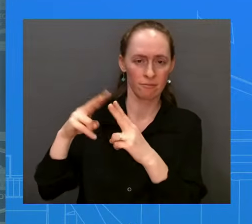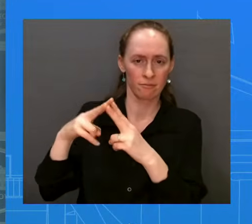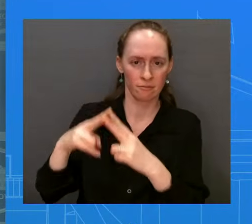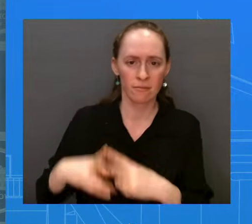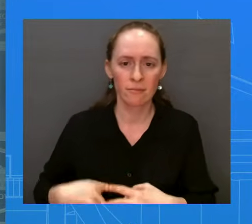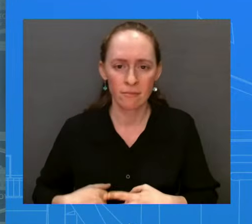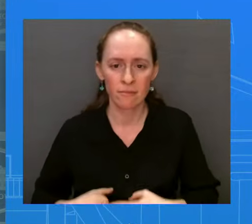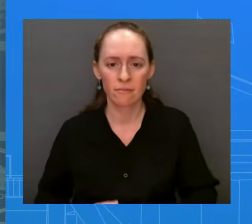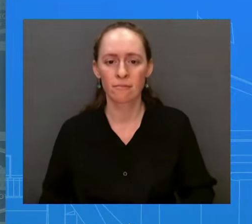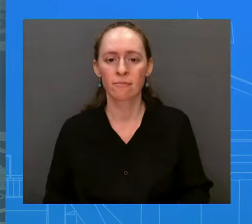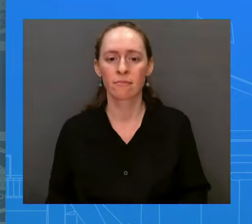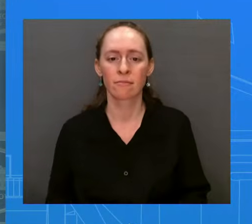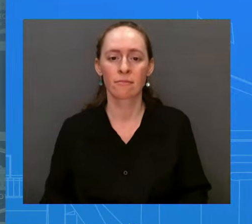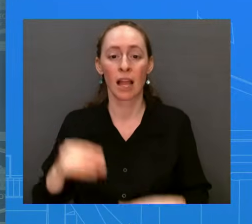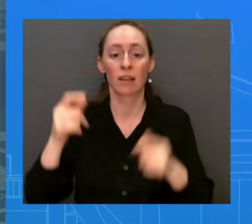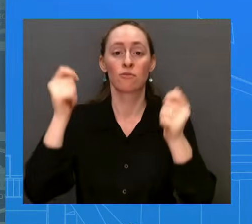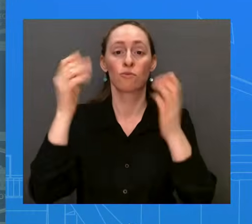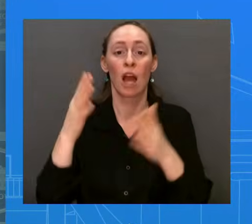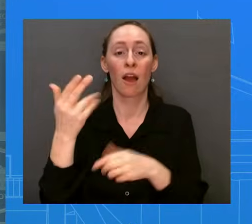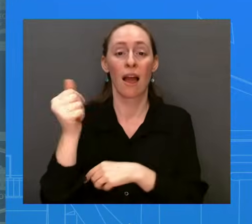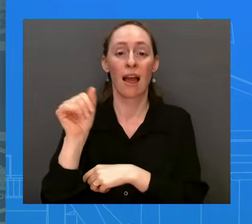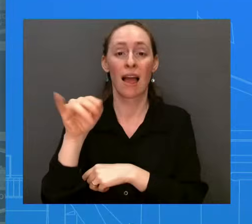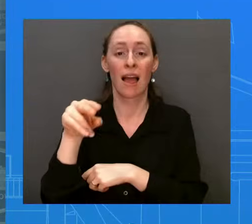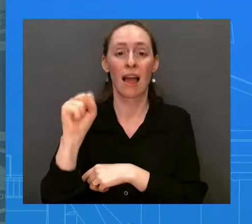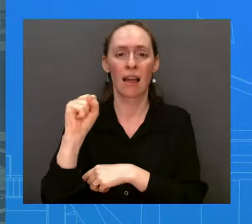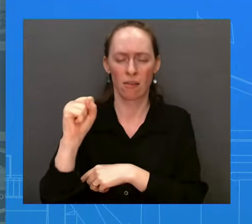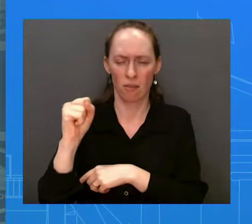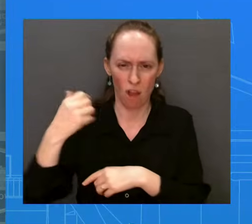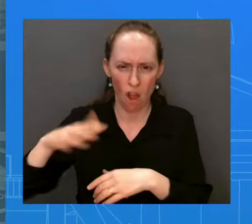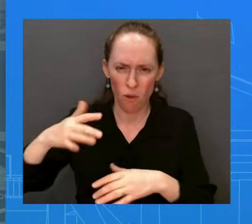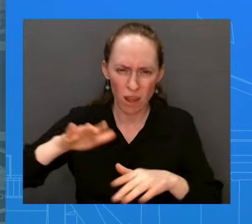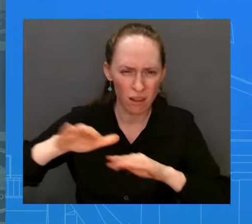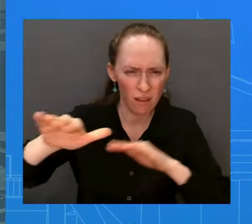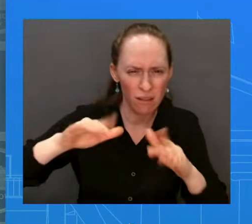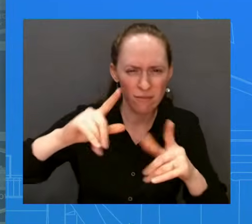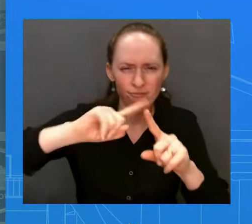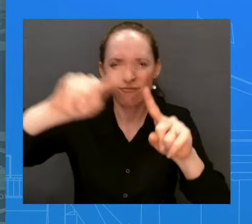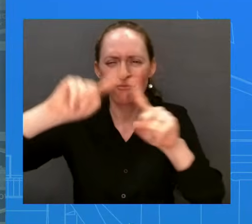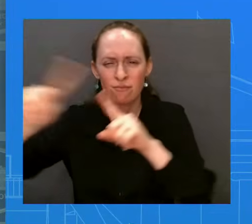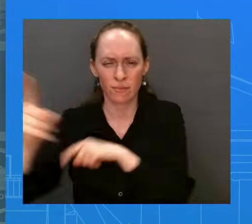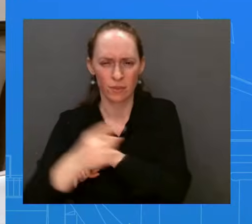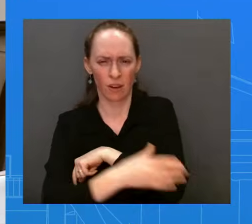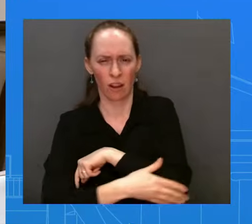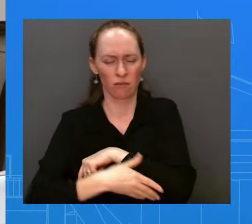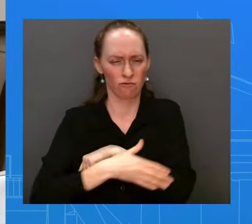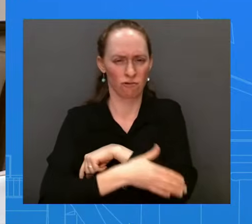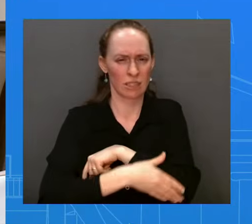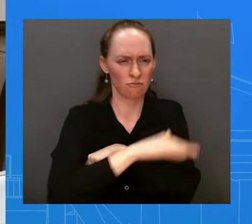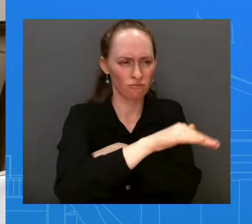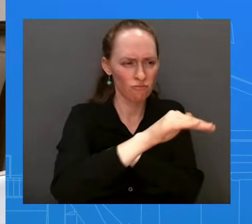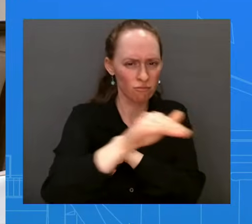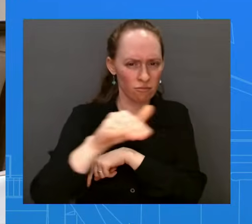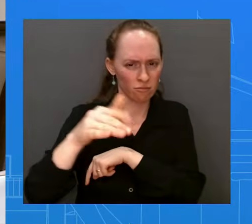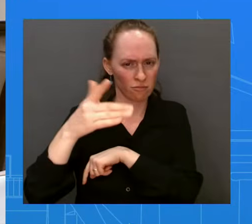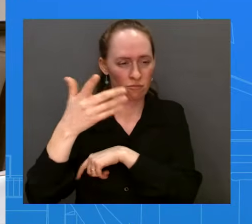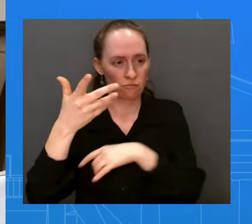to share with them what we're learning, but also to see -- get the -- get their perspectives. The Press: Because the Chinese were quick to say "it's ours, but it was for commercial purposes."